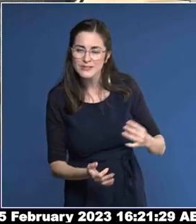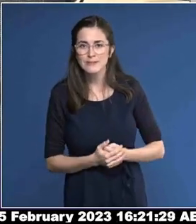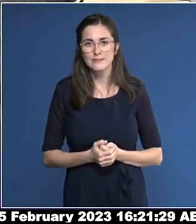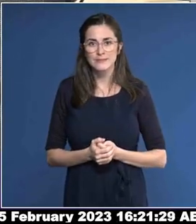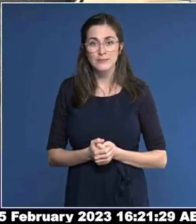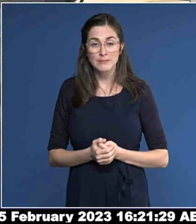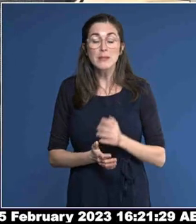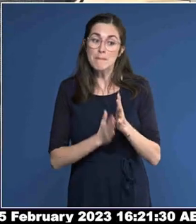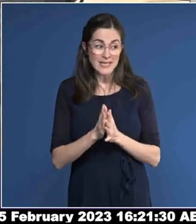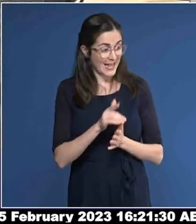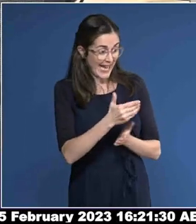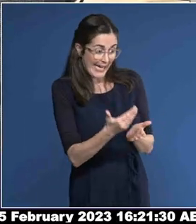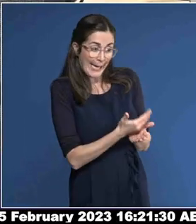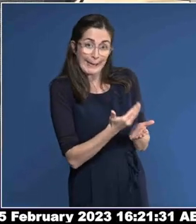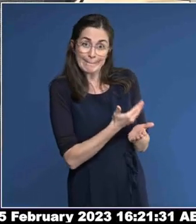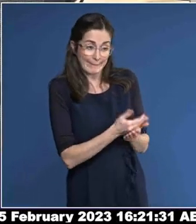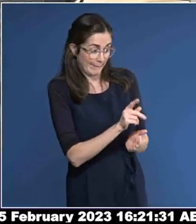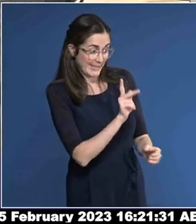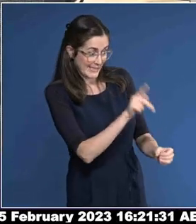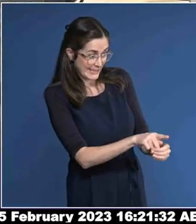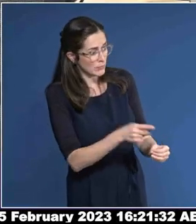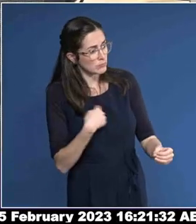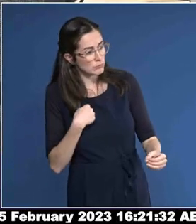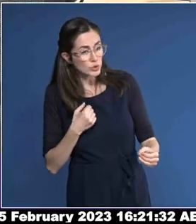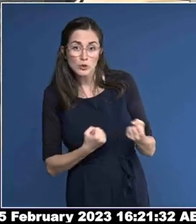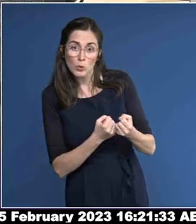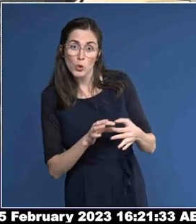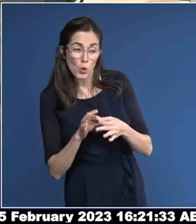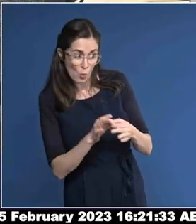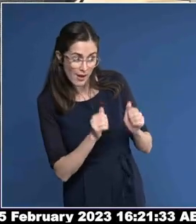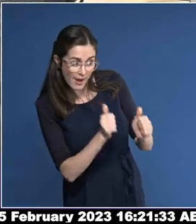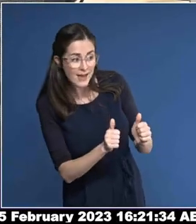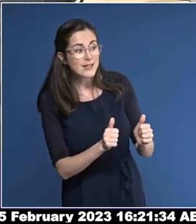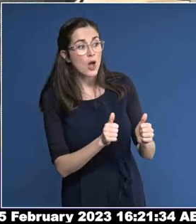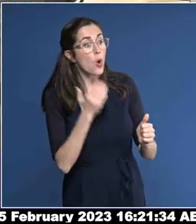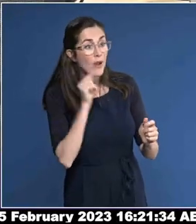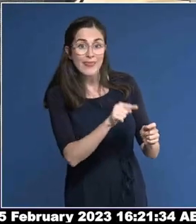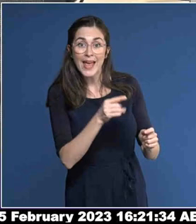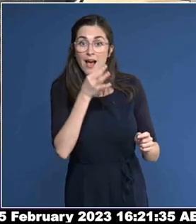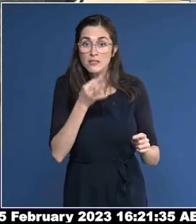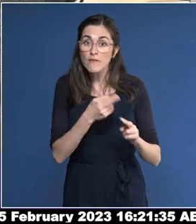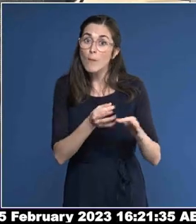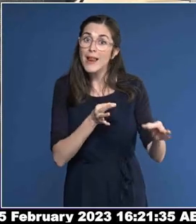coordination participant and having that support coordinator find alternative services for the other services they were delivering, or vice versa.